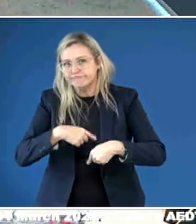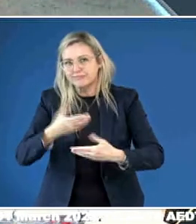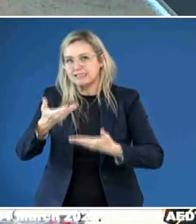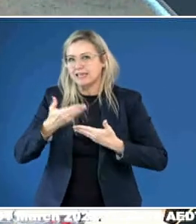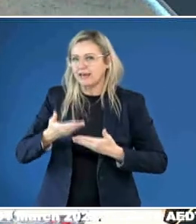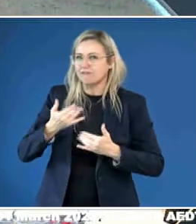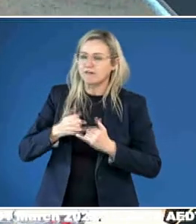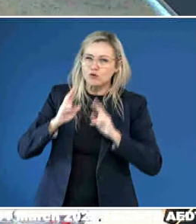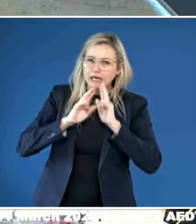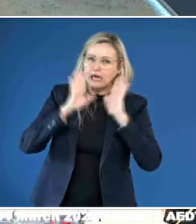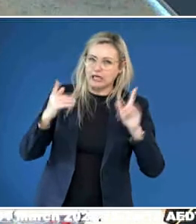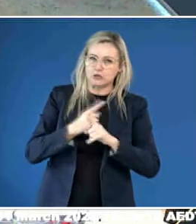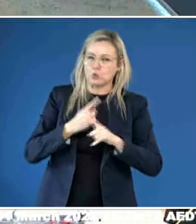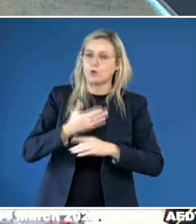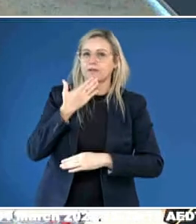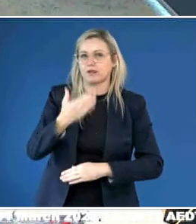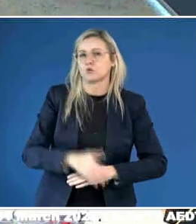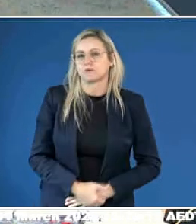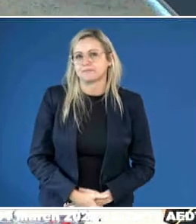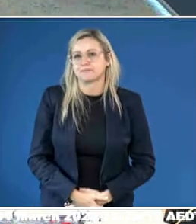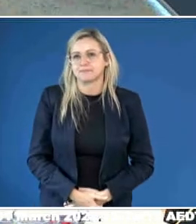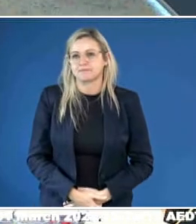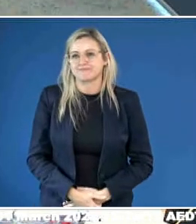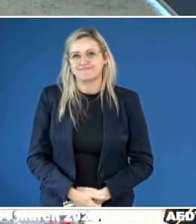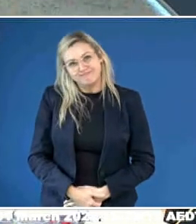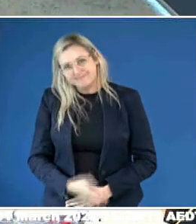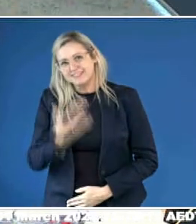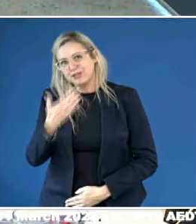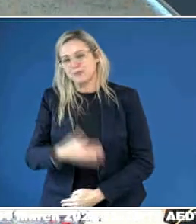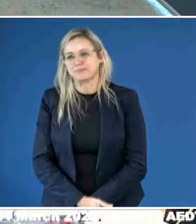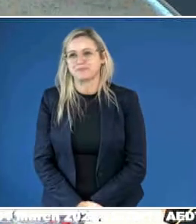Thank you. MS FROHMADER: Thank you.